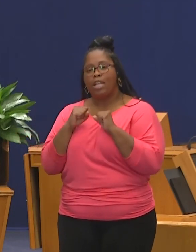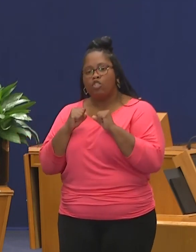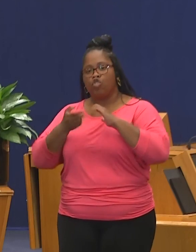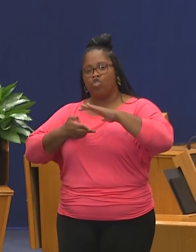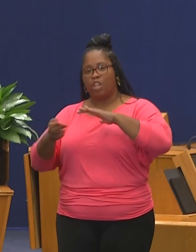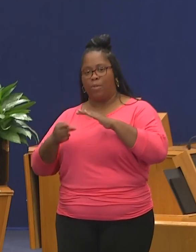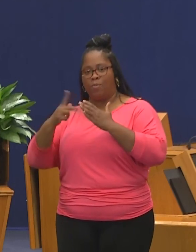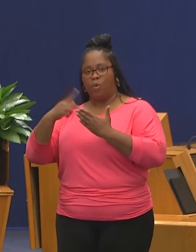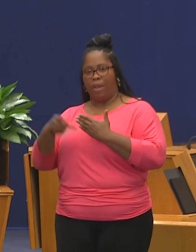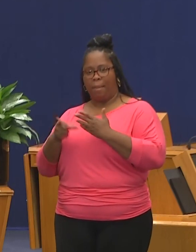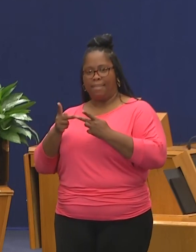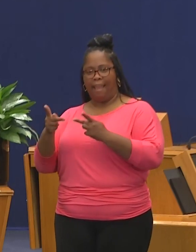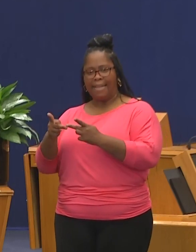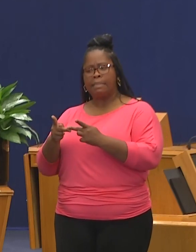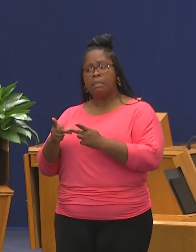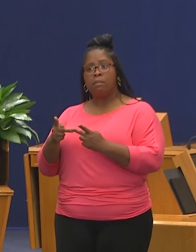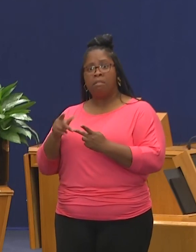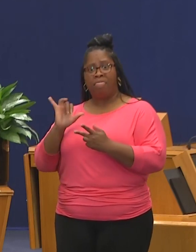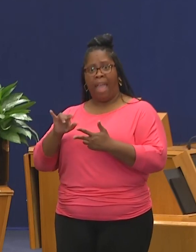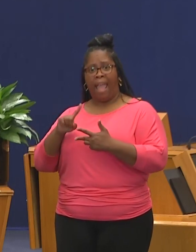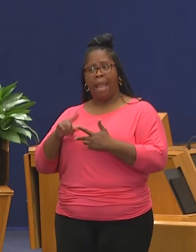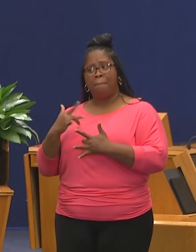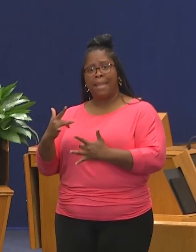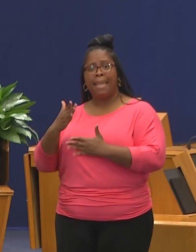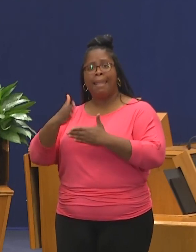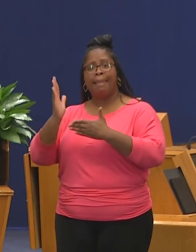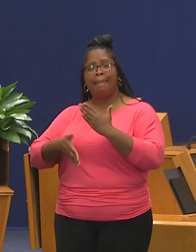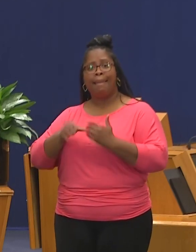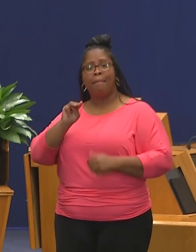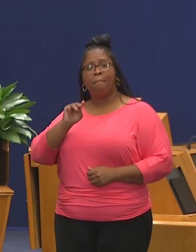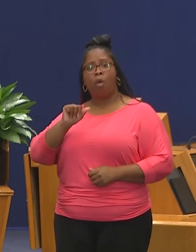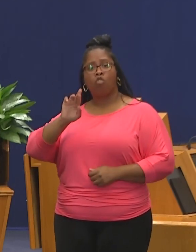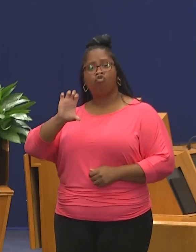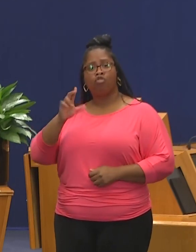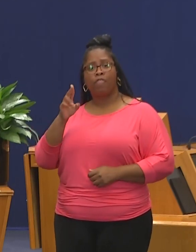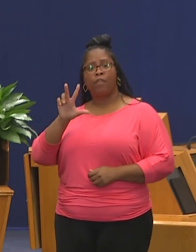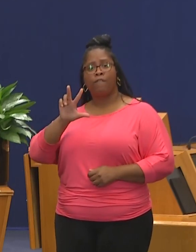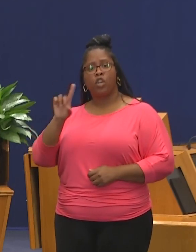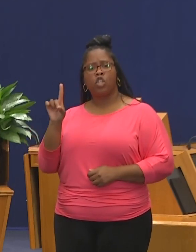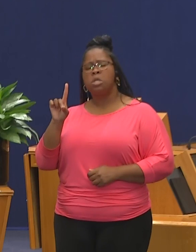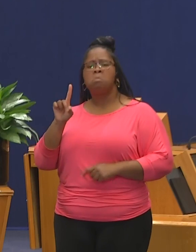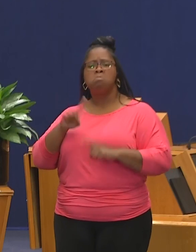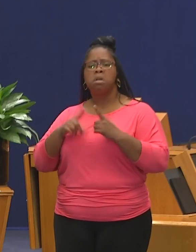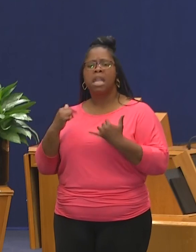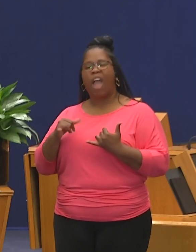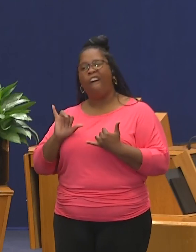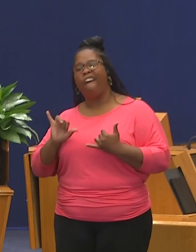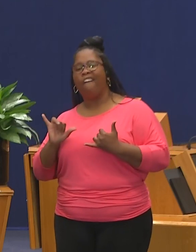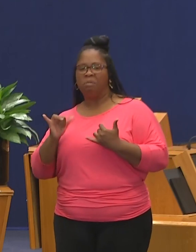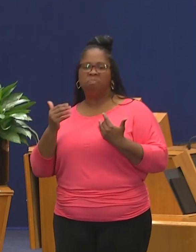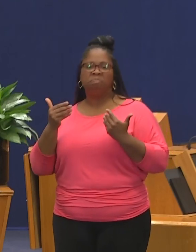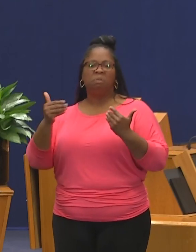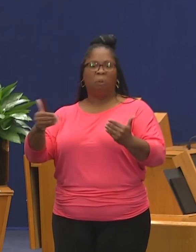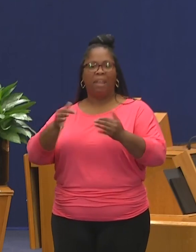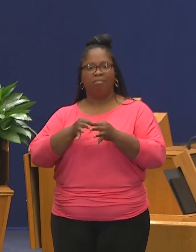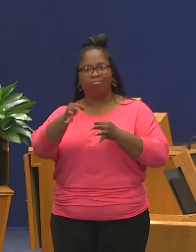BEDS THAT ARE AT OUR WINTER SHELTER PROGRAM SITES. GENERALLY THIS PROGRAM ENDS